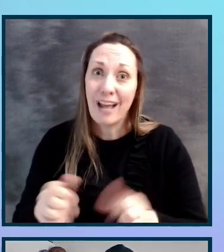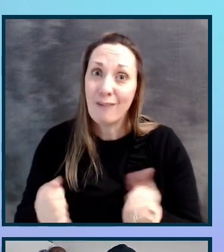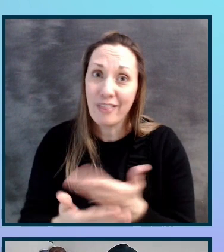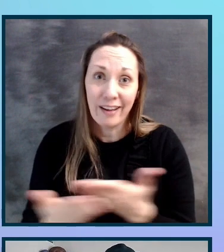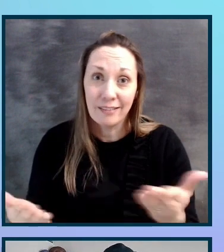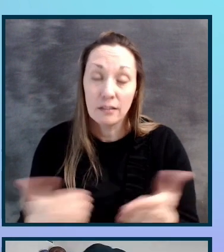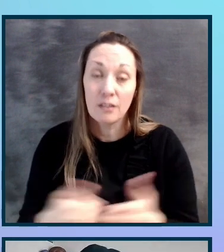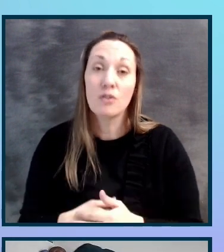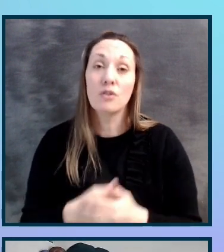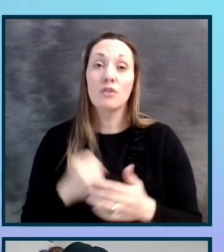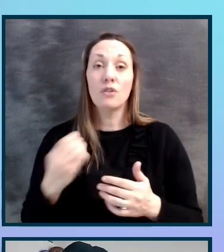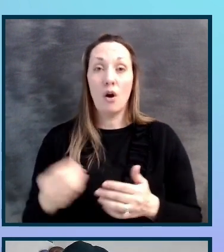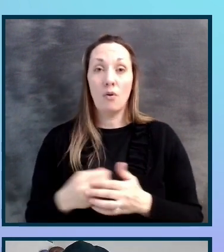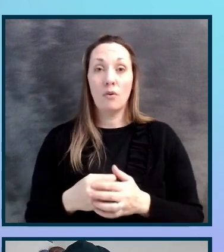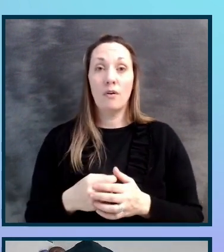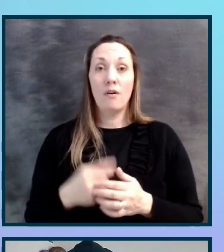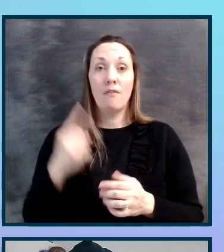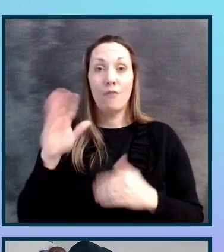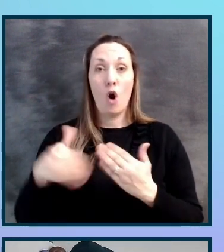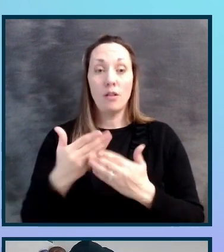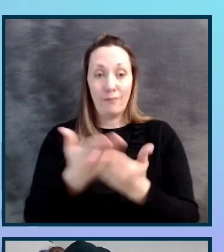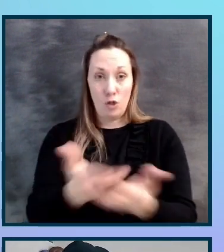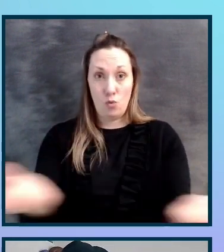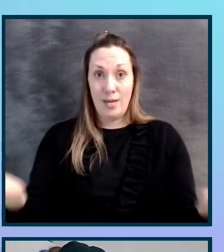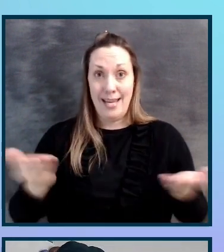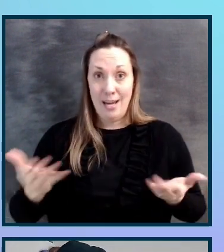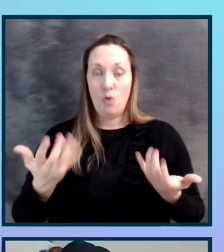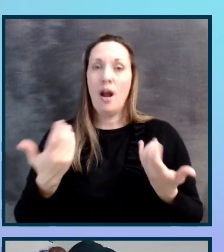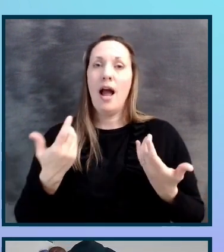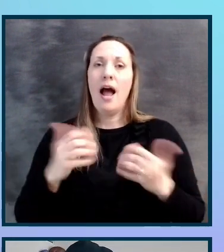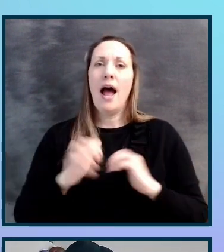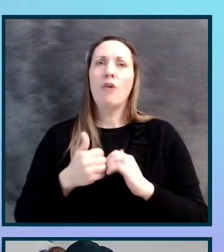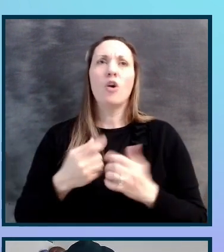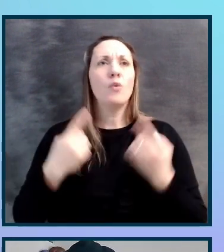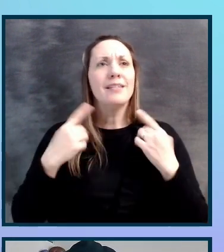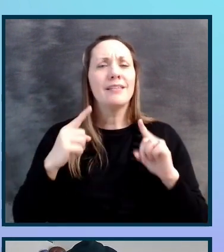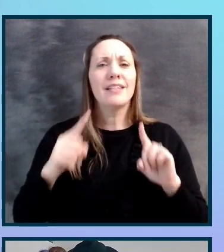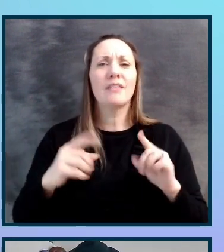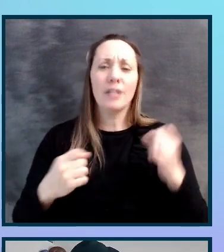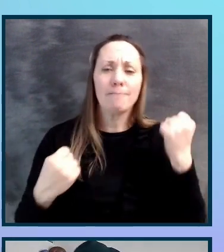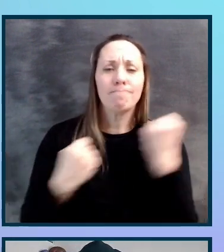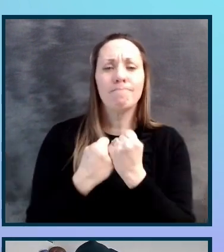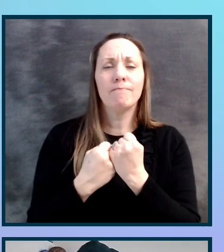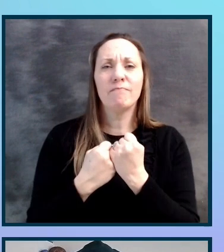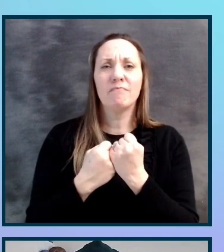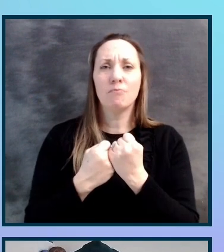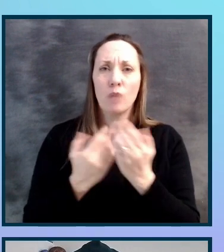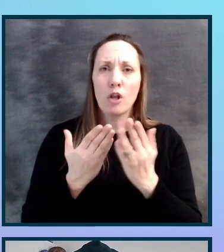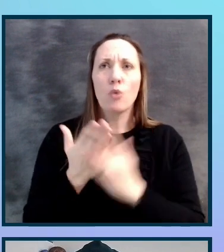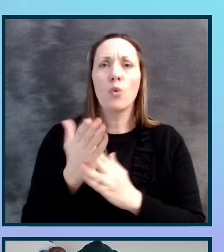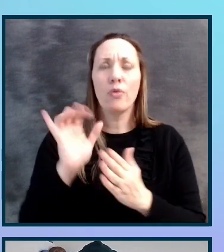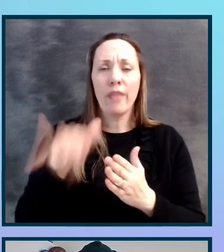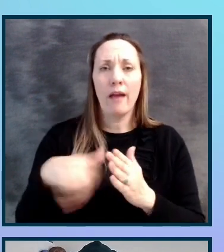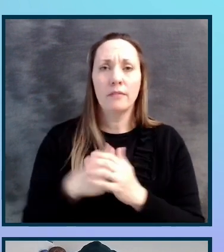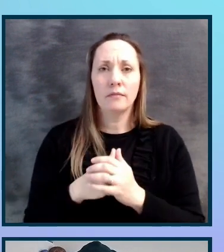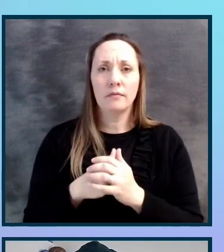So for all of you here, how can we have accessibility advocates break through to devs, right? And development teams to get them on board